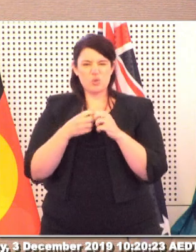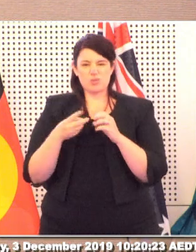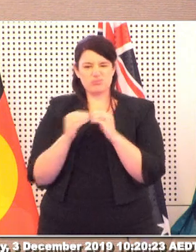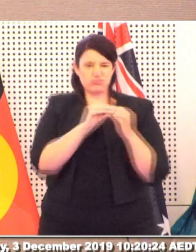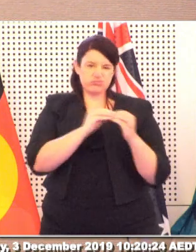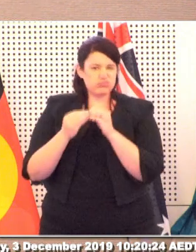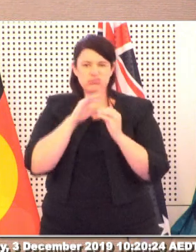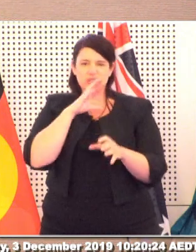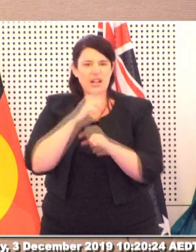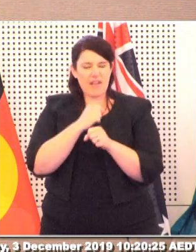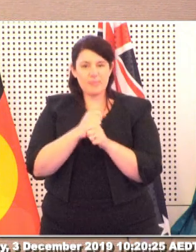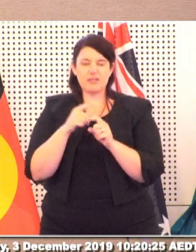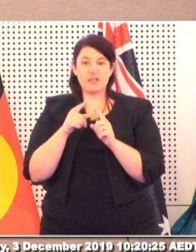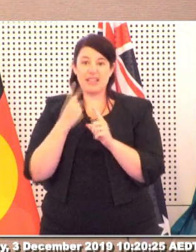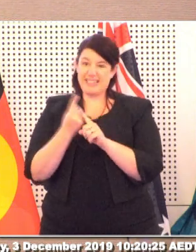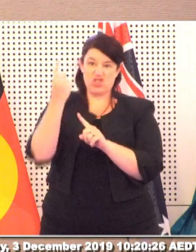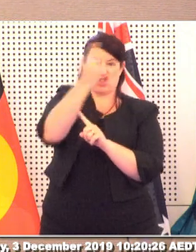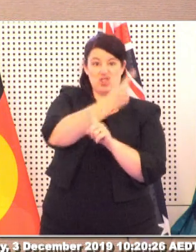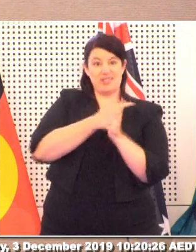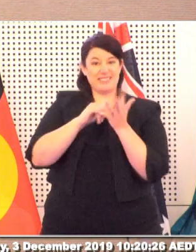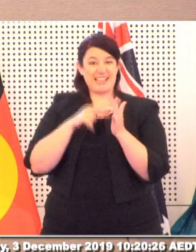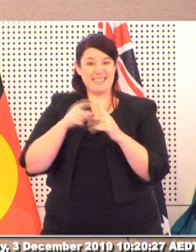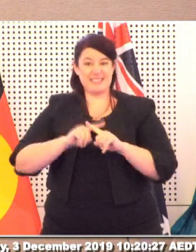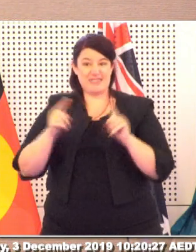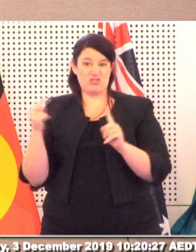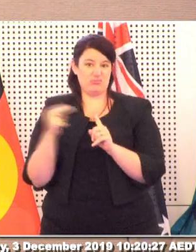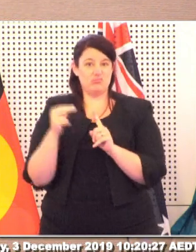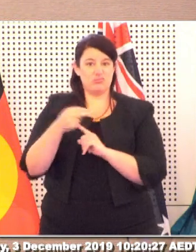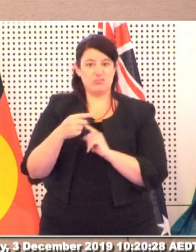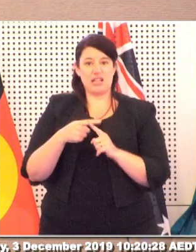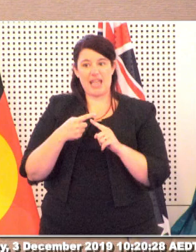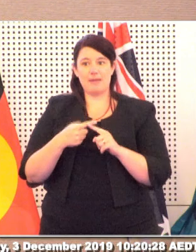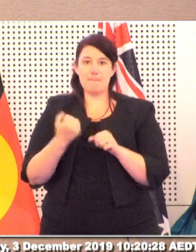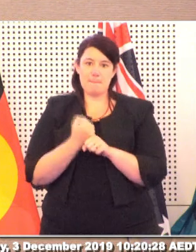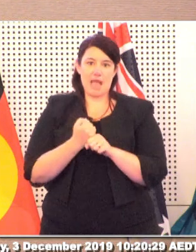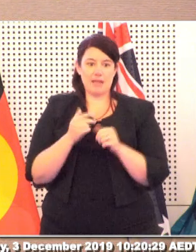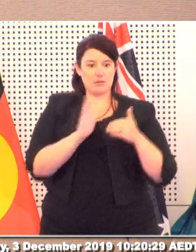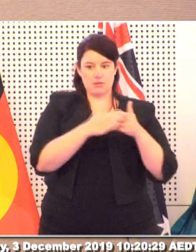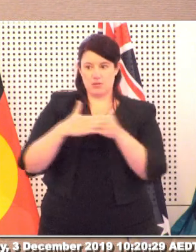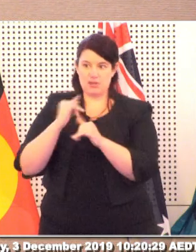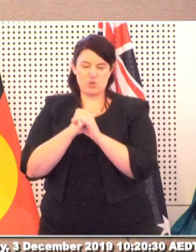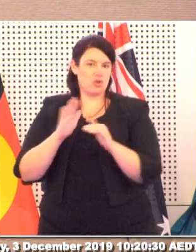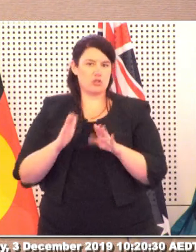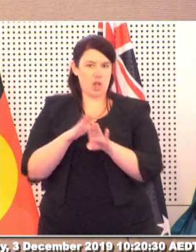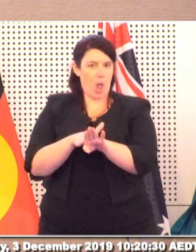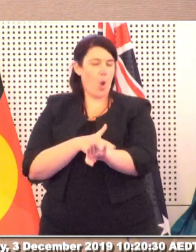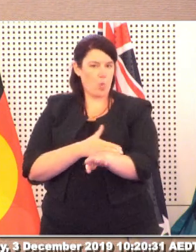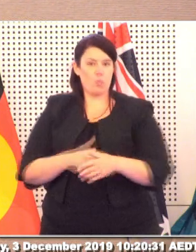different states and have significantly, I think, slowed down the progress. Could we just go back one step.